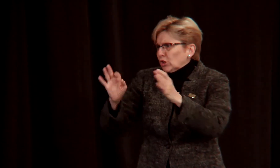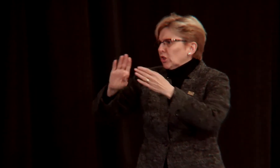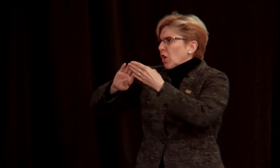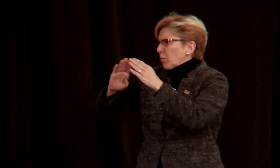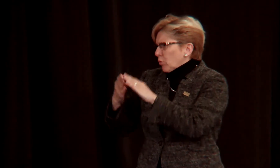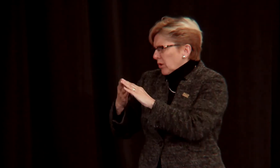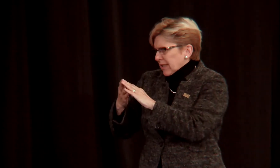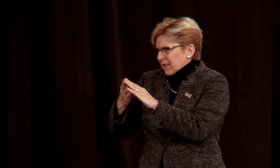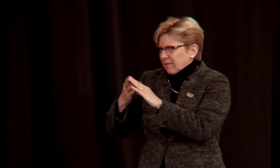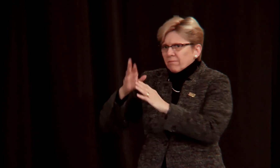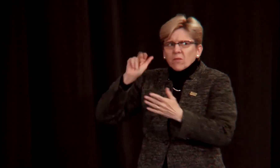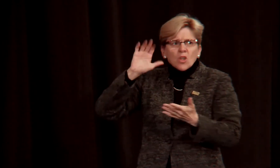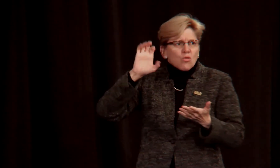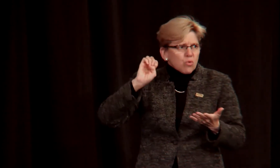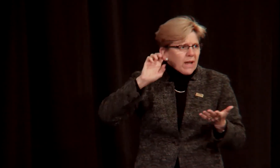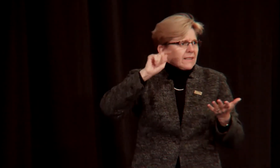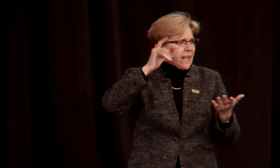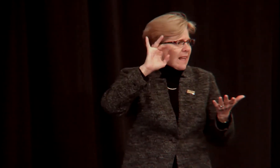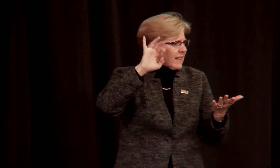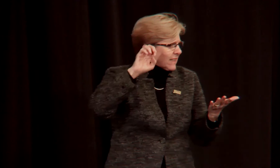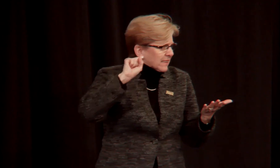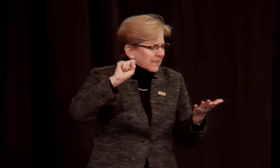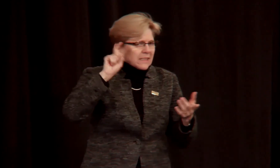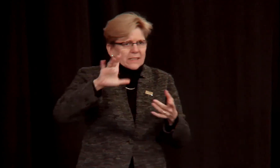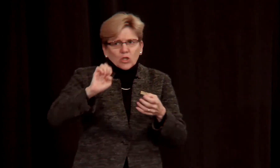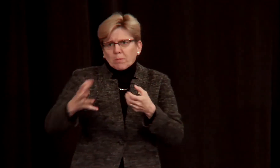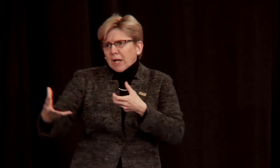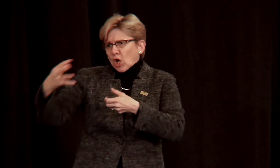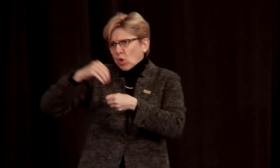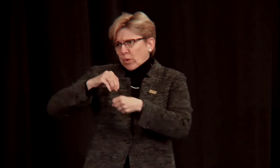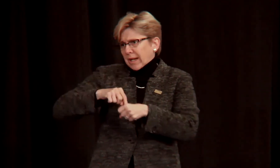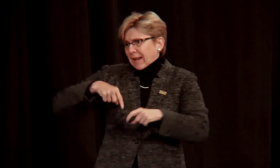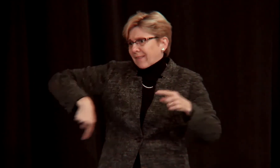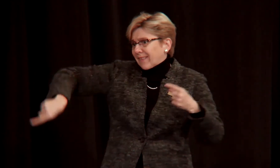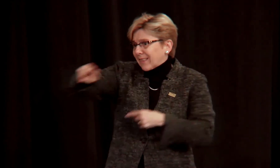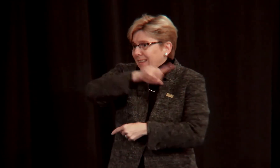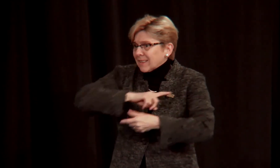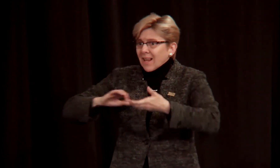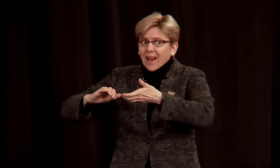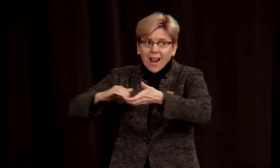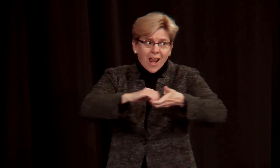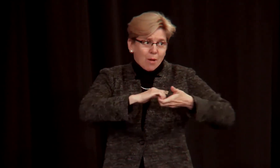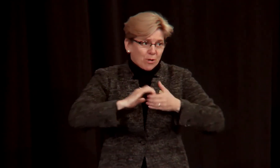communities, races and ethnicities to be included in this type of